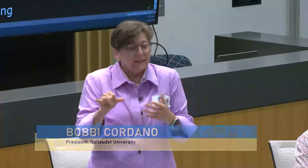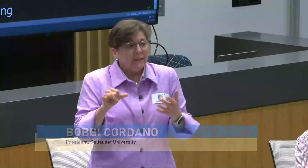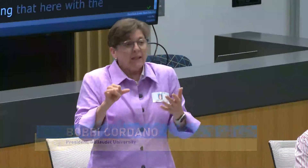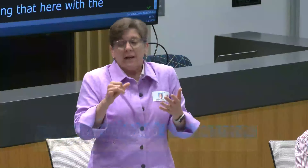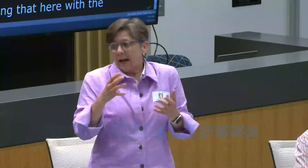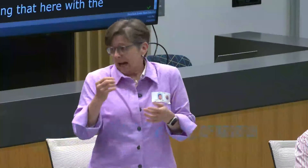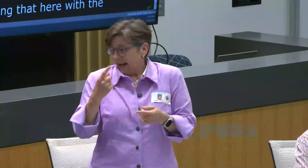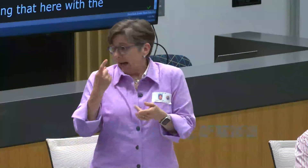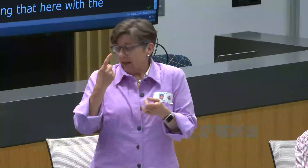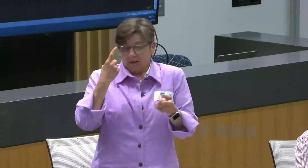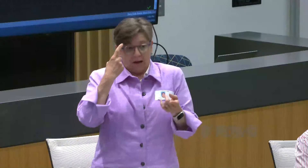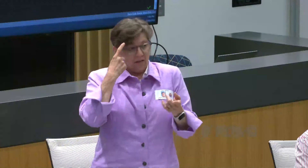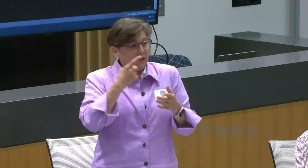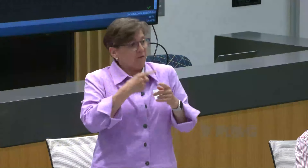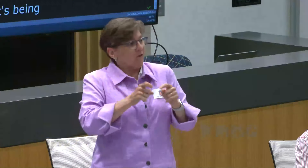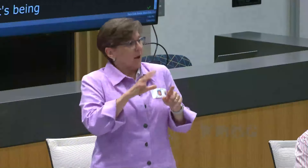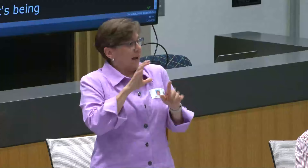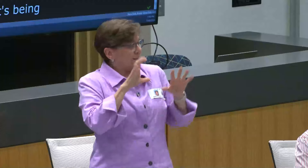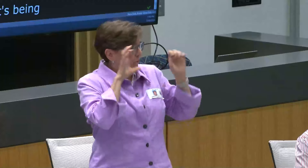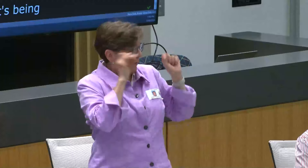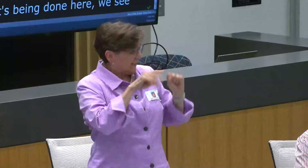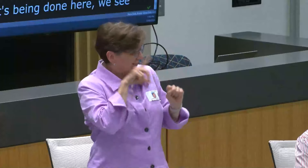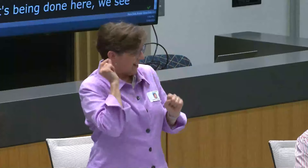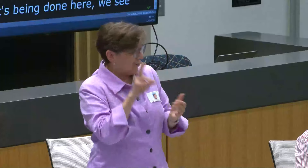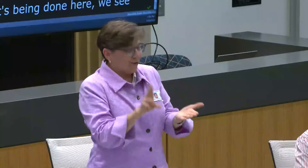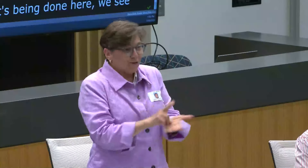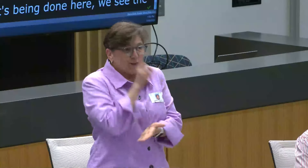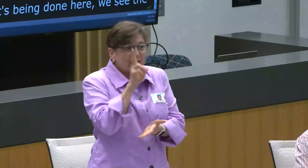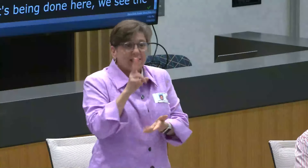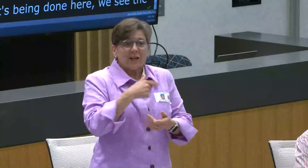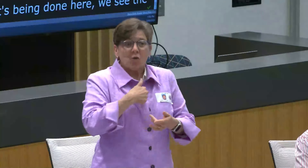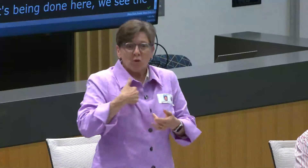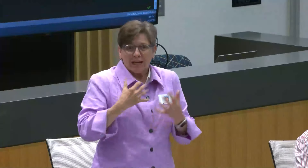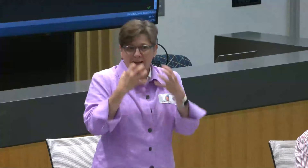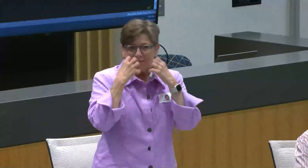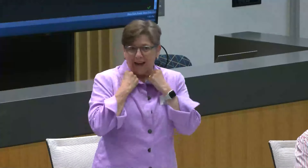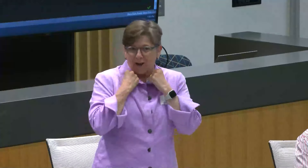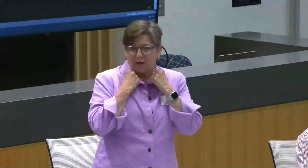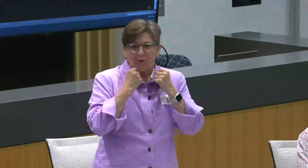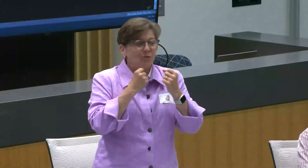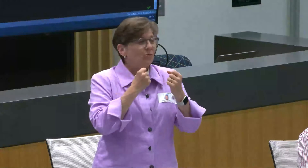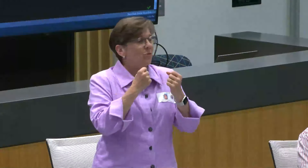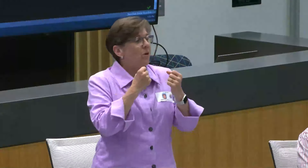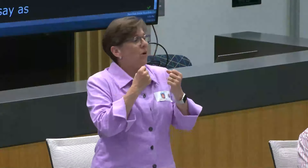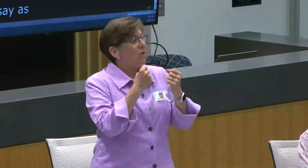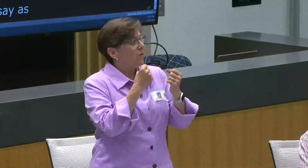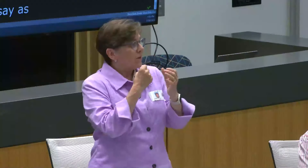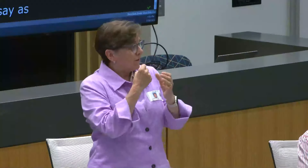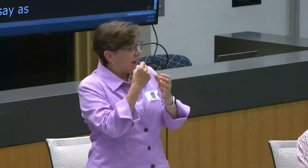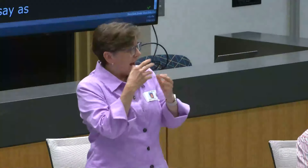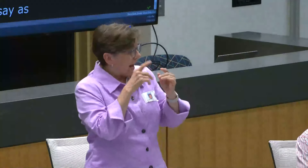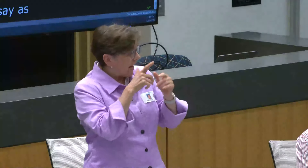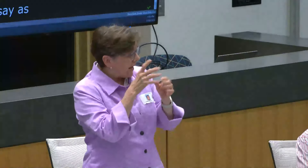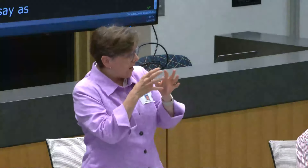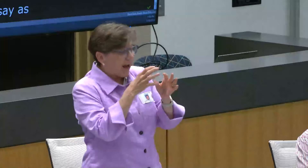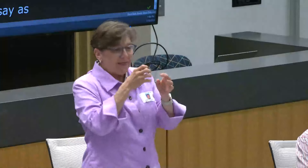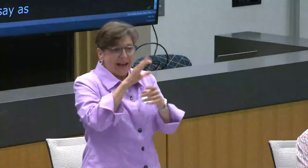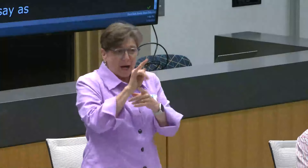PROVIDE TO ASL. AND INCREASING IN THE QUALITY OF SERVICES THAT'S PROVIDED AS A RESULT OF THAT. SO WE'RE SEEING THAT HERE WITH THE FCC AND THE WORK